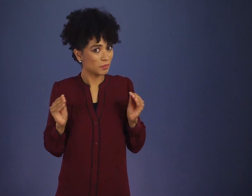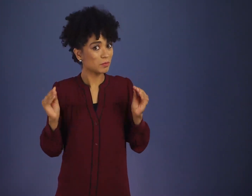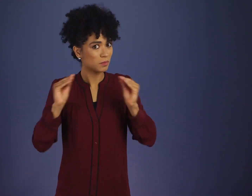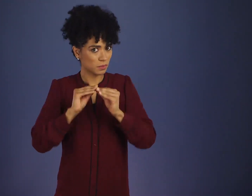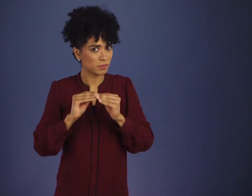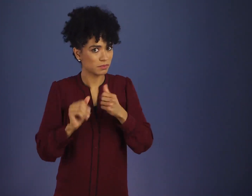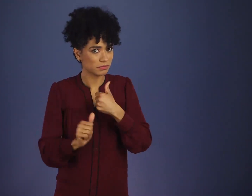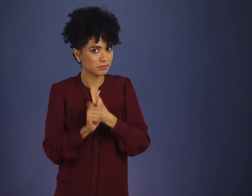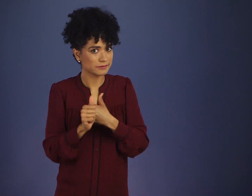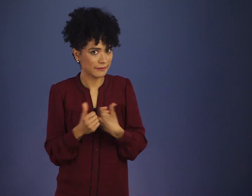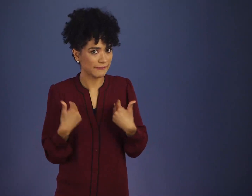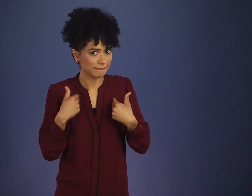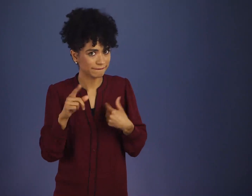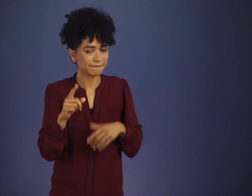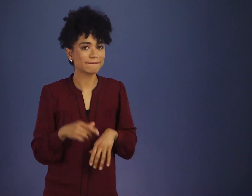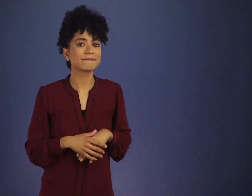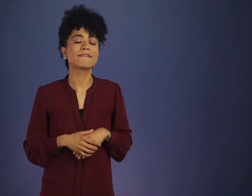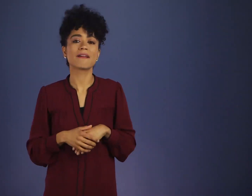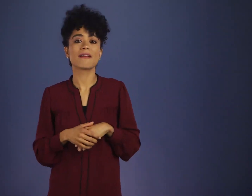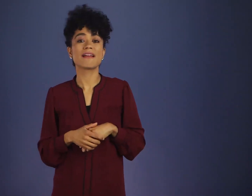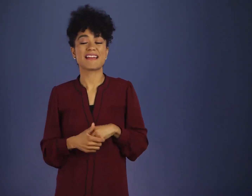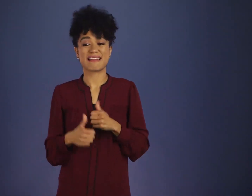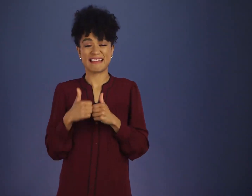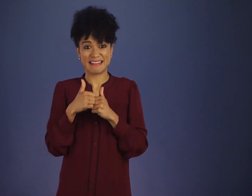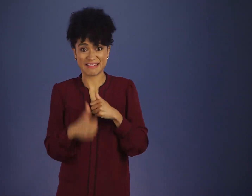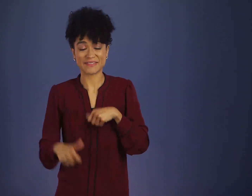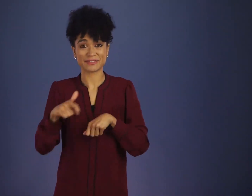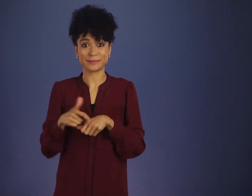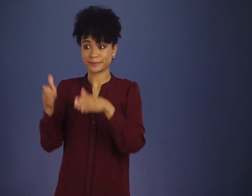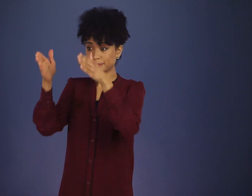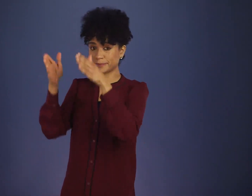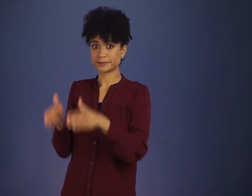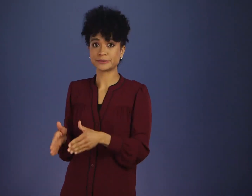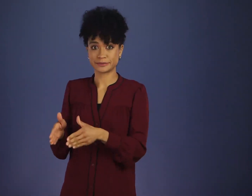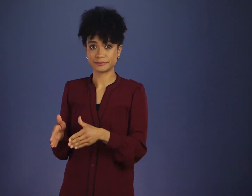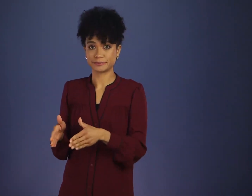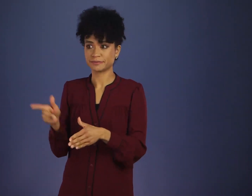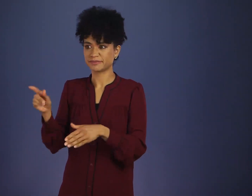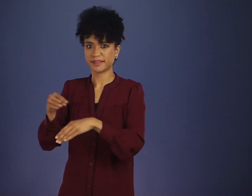But that is not all of the danger. Every time a person imposes his instincts